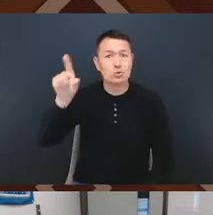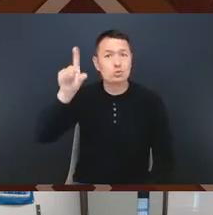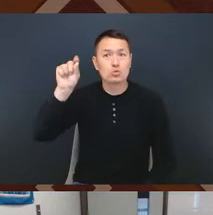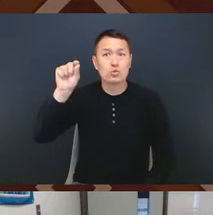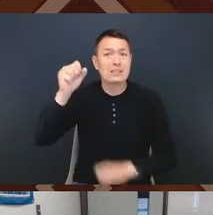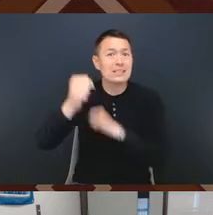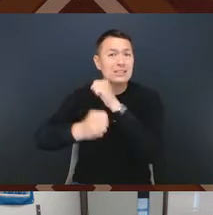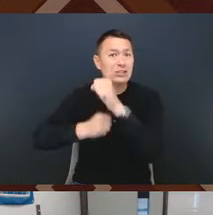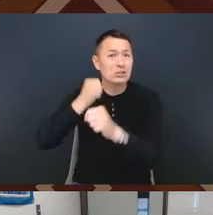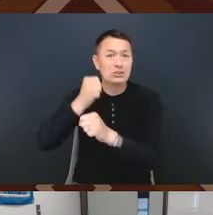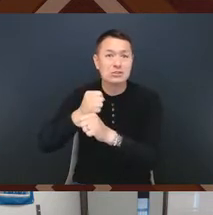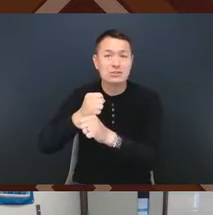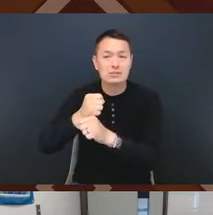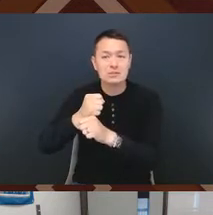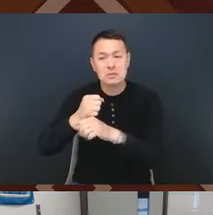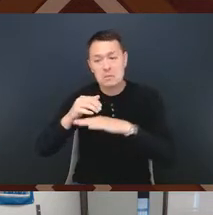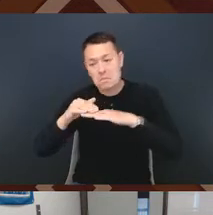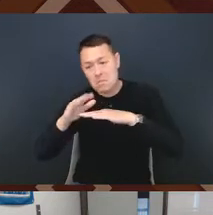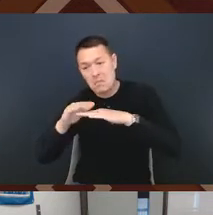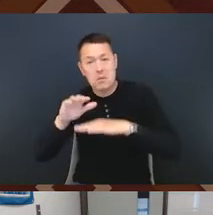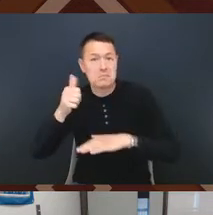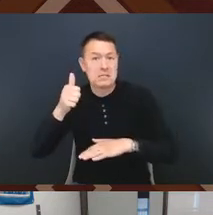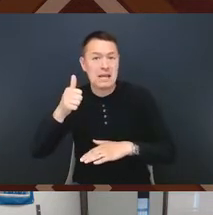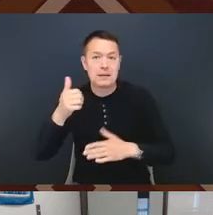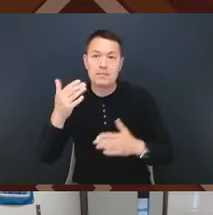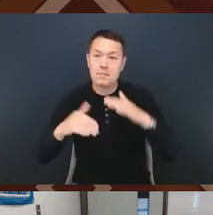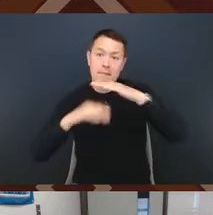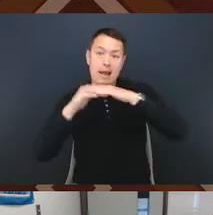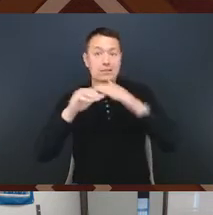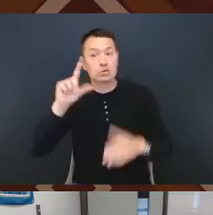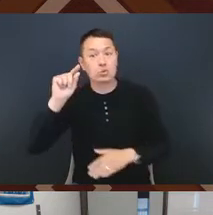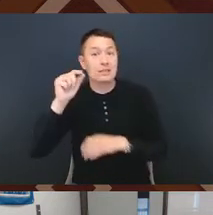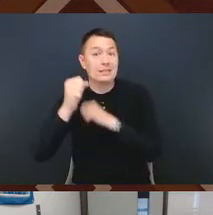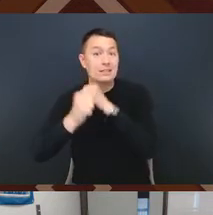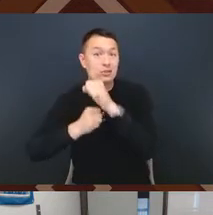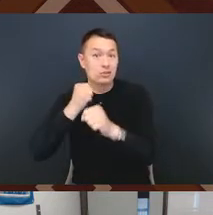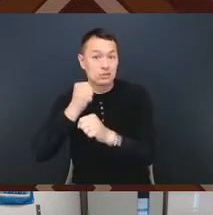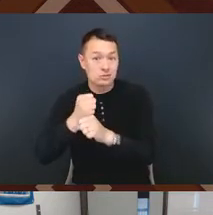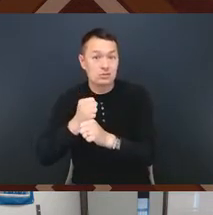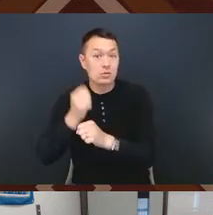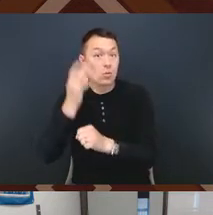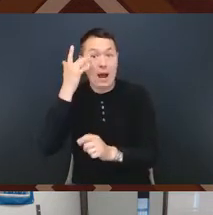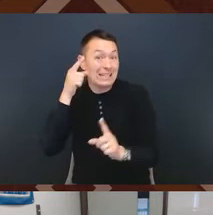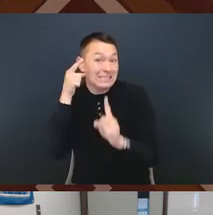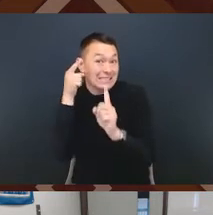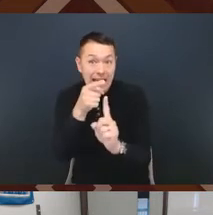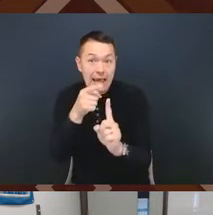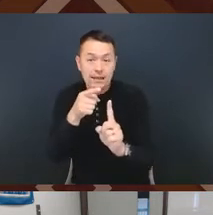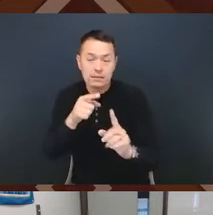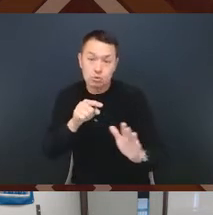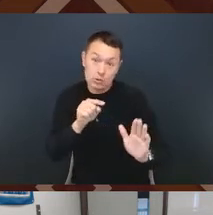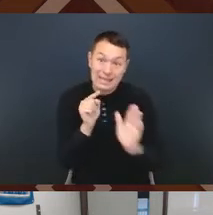minimally ten years, maybe 20 years in ten, maybe not the cure.